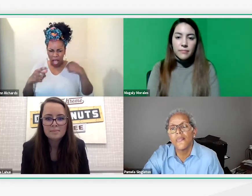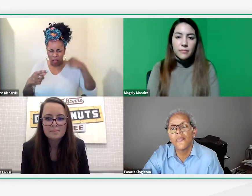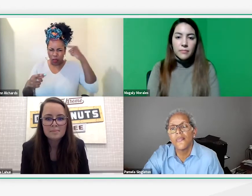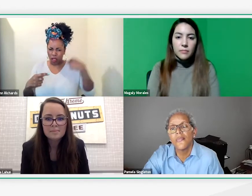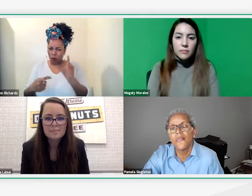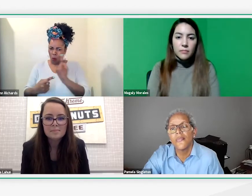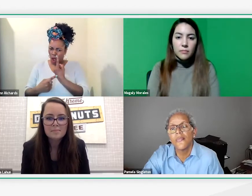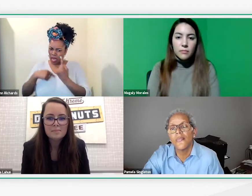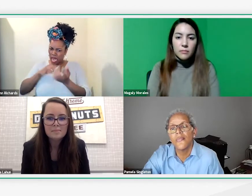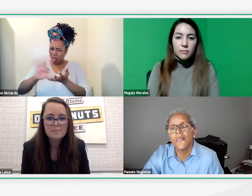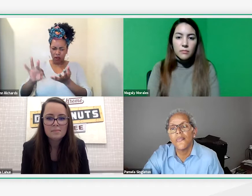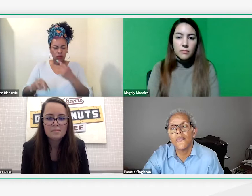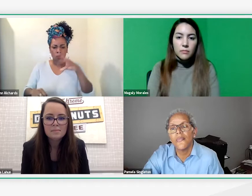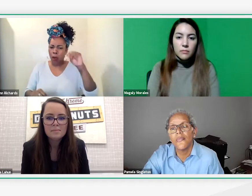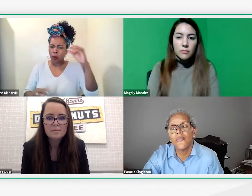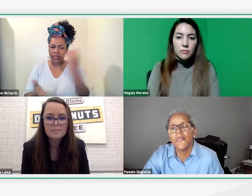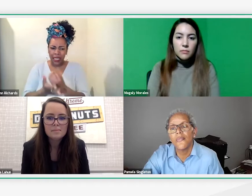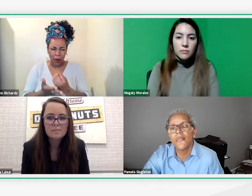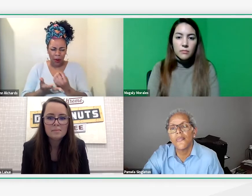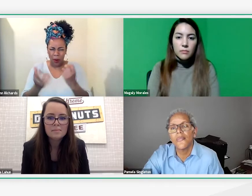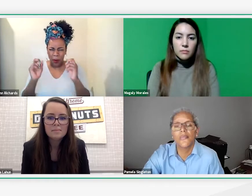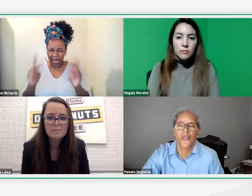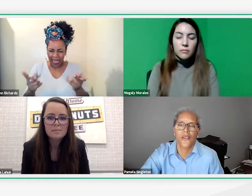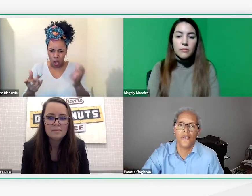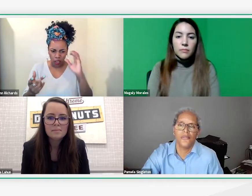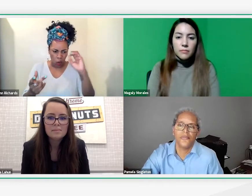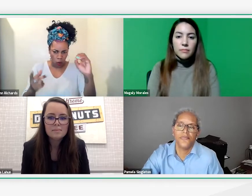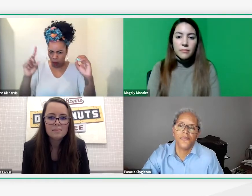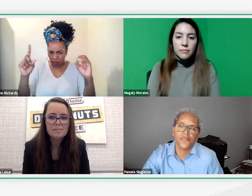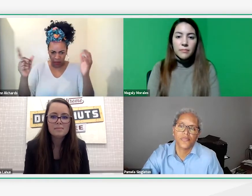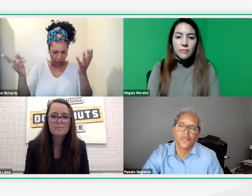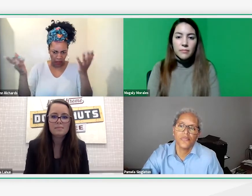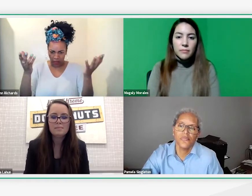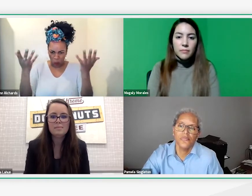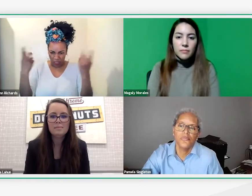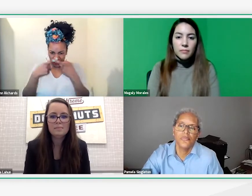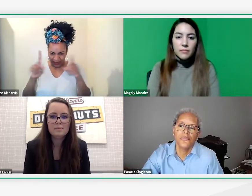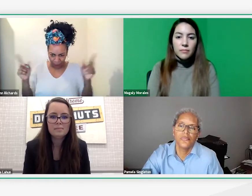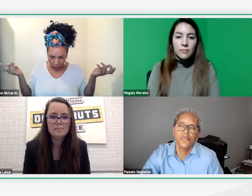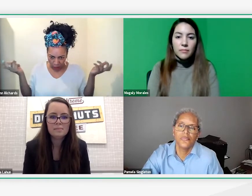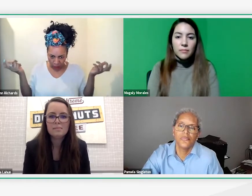Because if I put down a certain number, I owe a lot of money. So, I'm not sure: